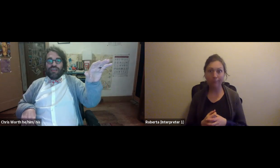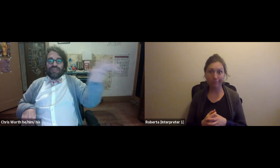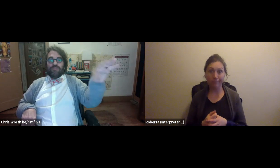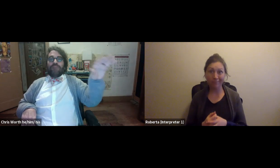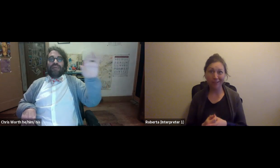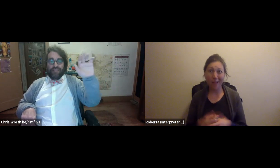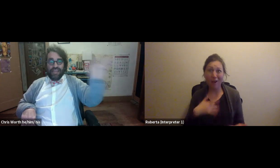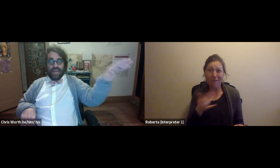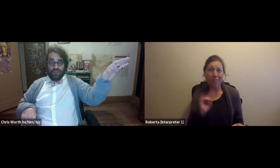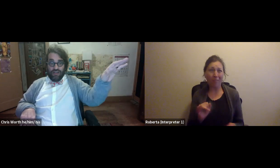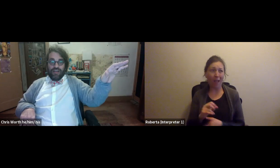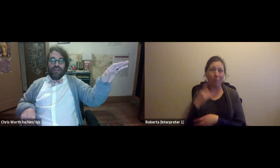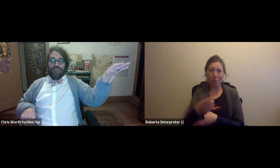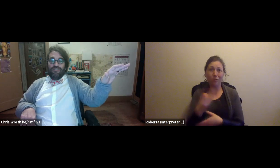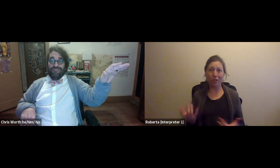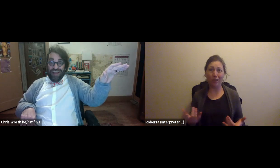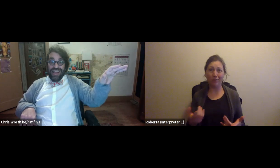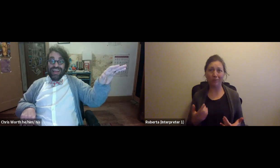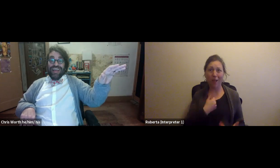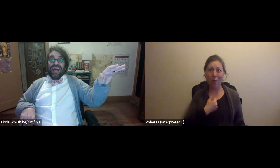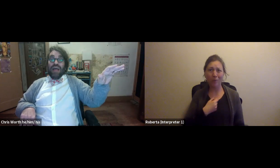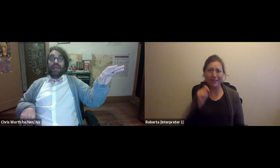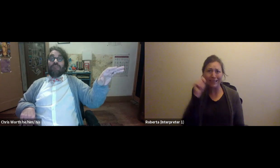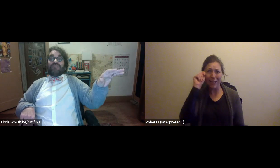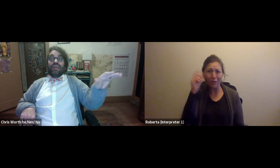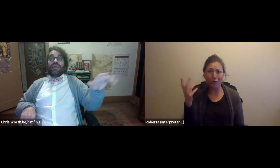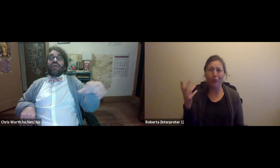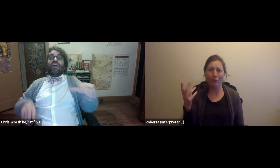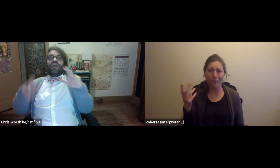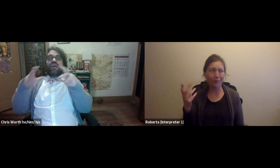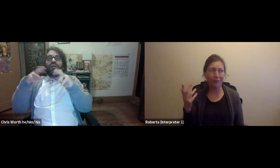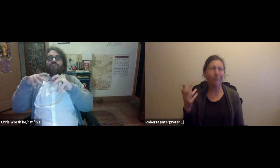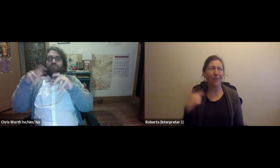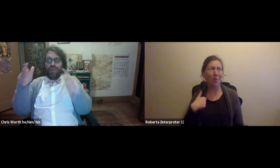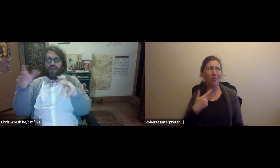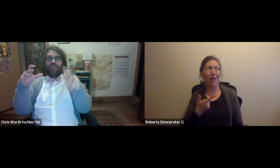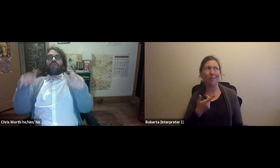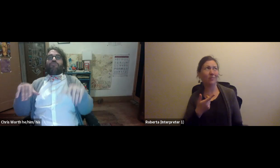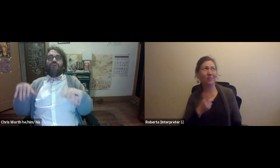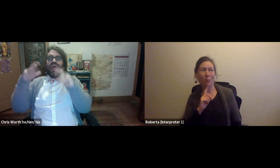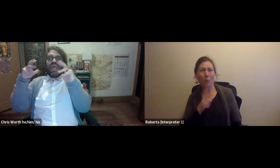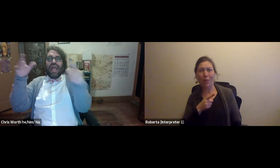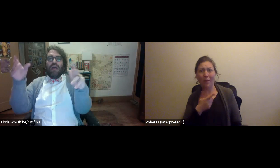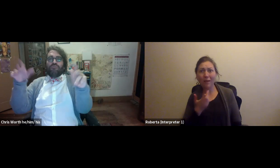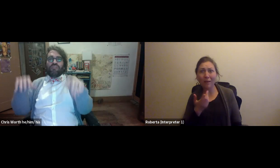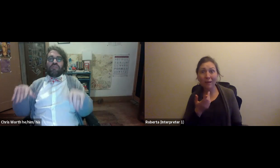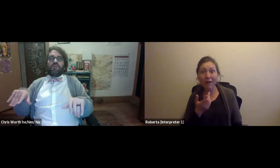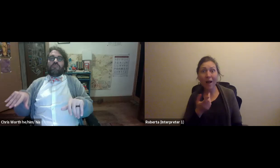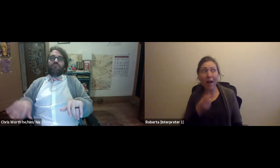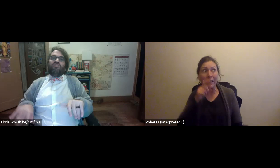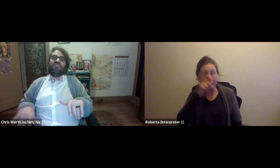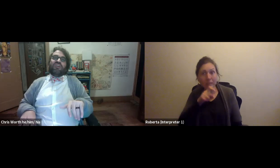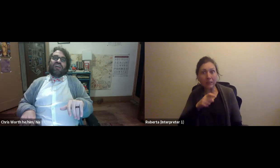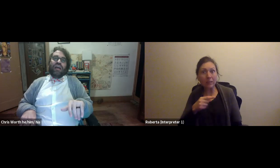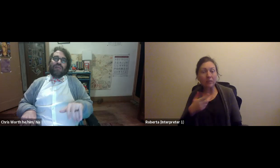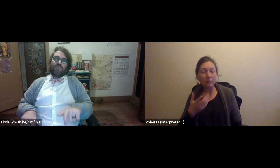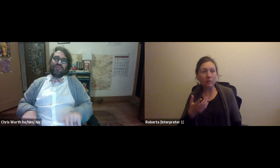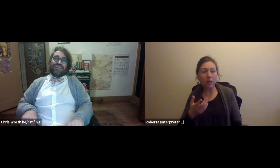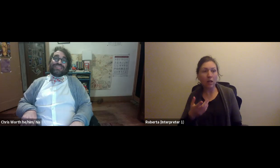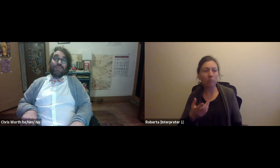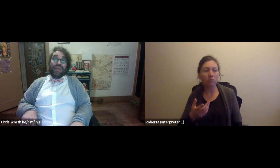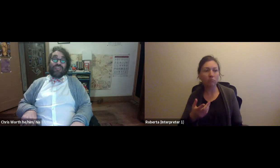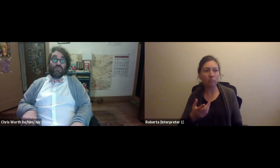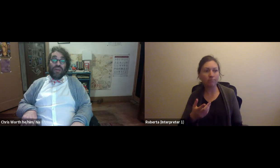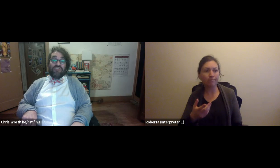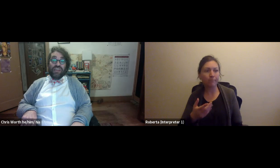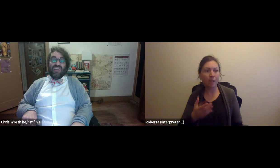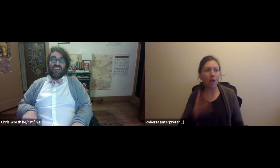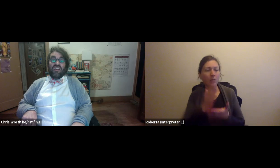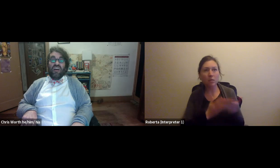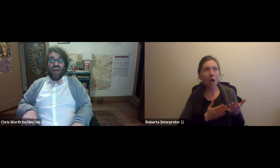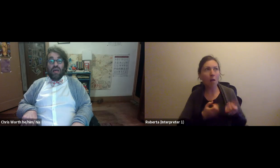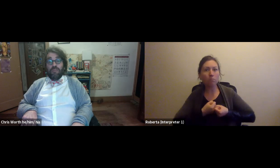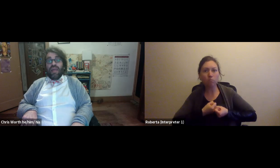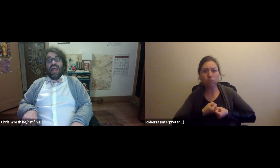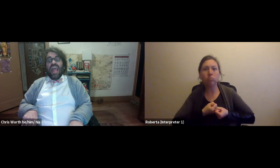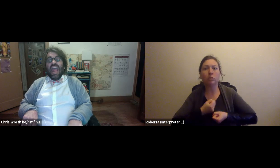sometimes, as a teenager, right. I mean I was really crying out for some expression and